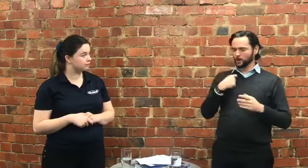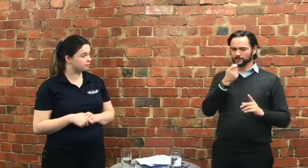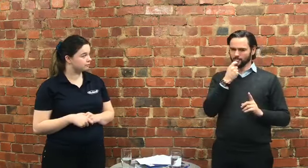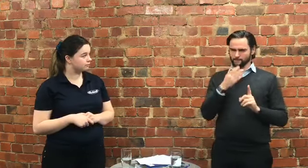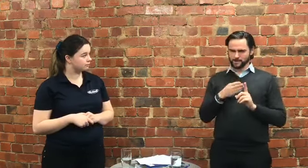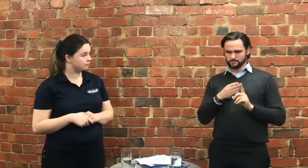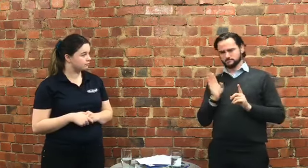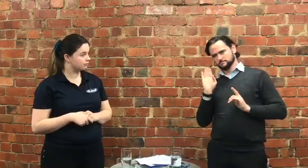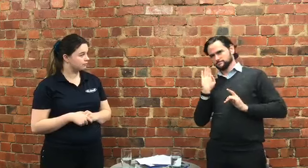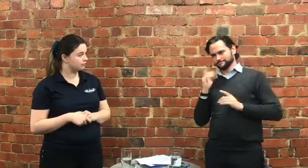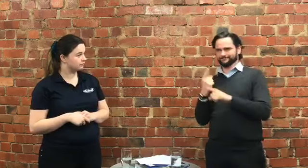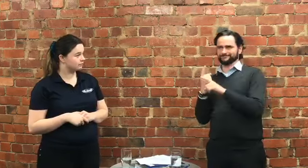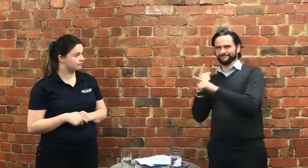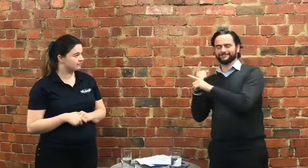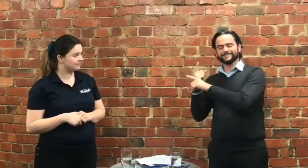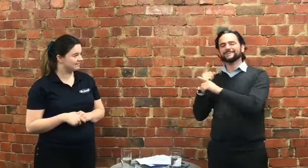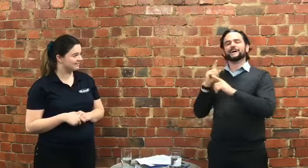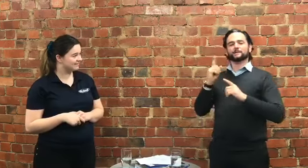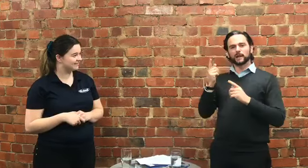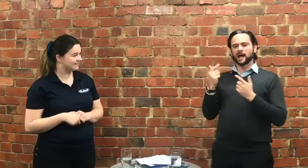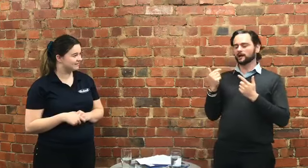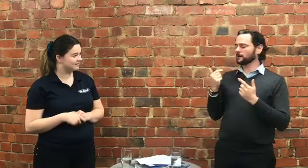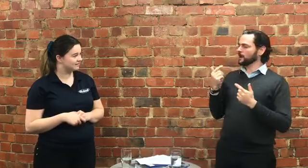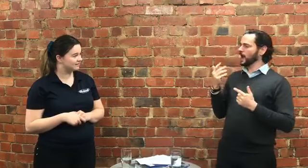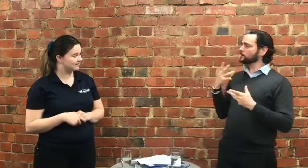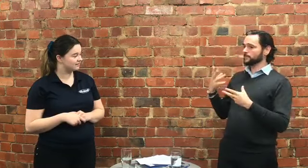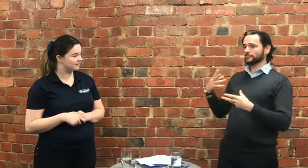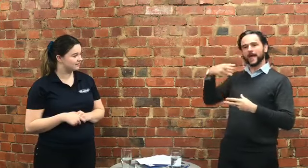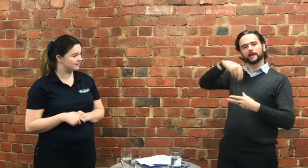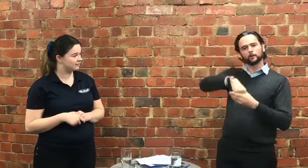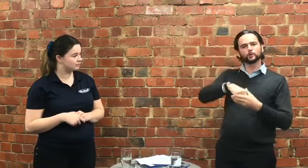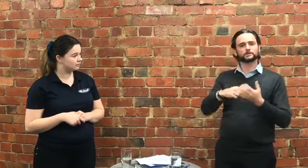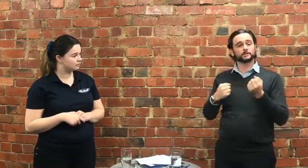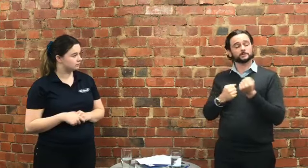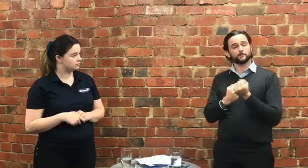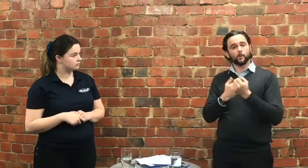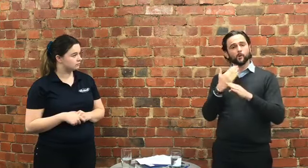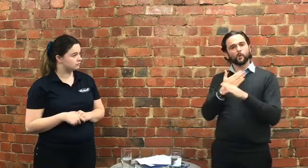and I'd like to talk about what that includes.